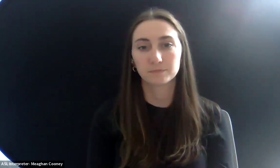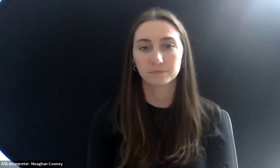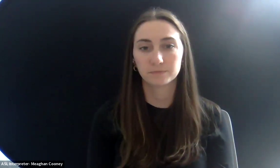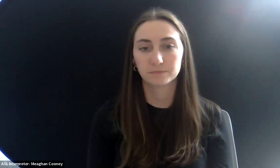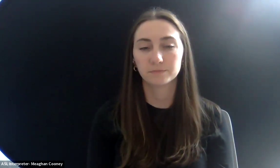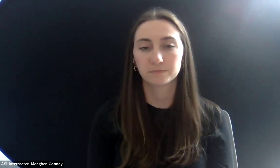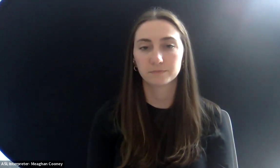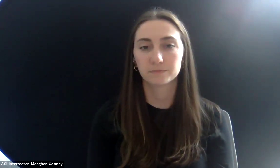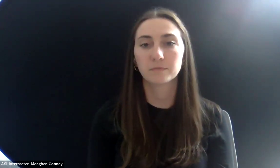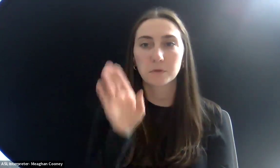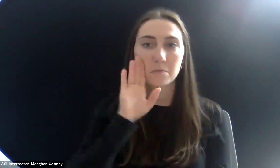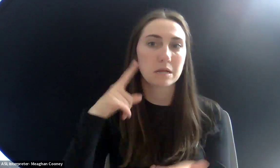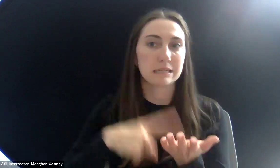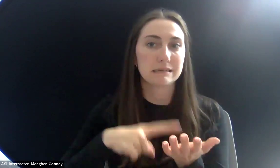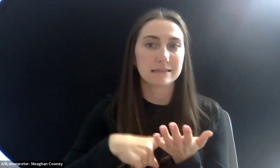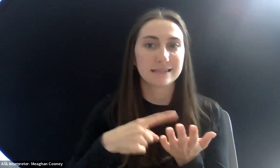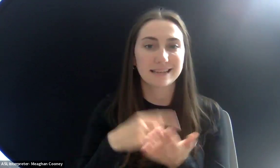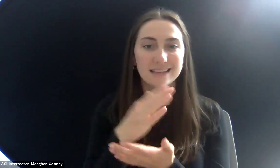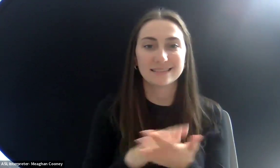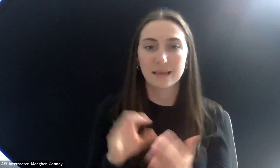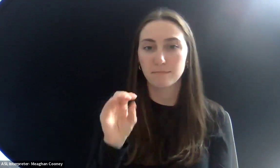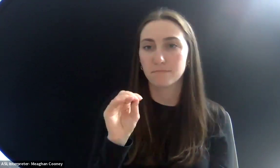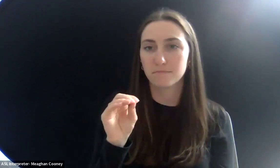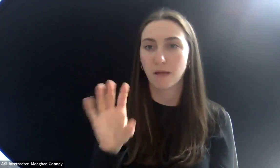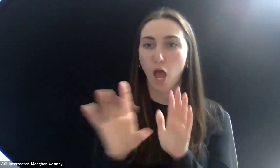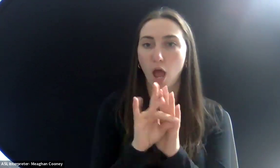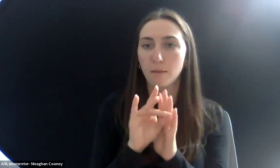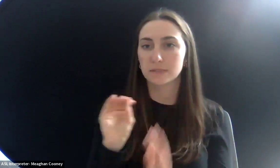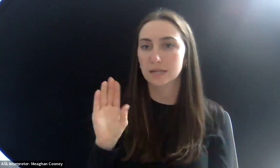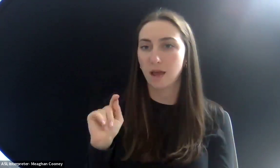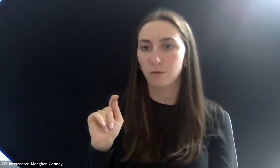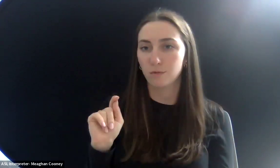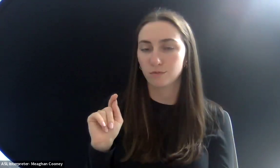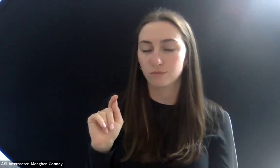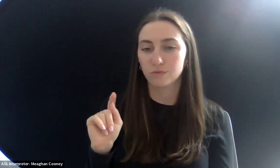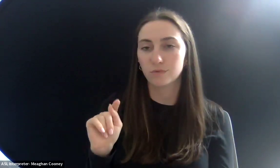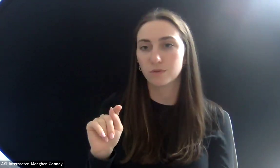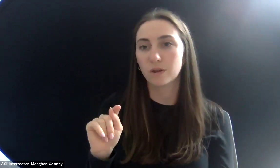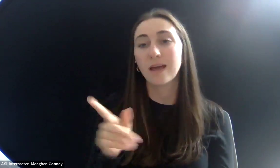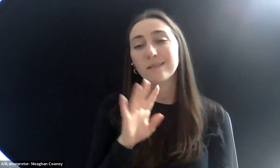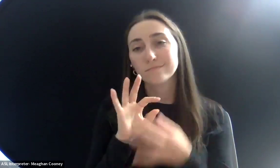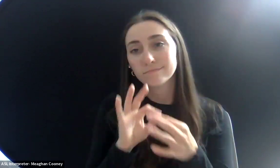So let's discuss these opt outs. In particular, they're tied to building size and building use type.